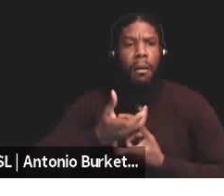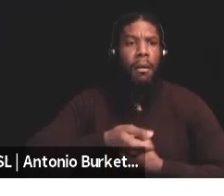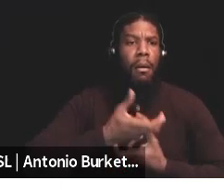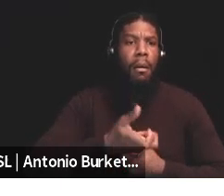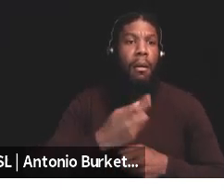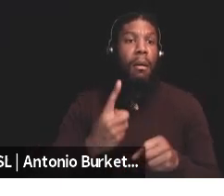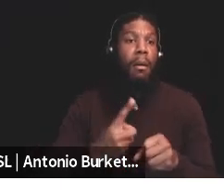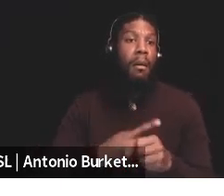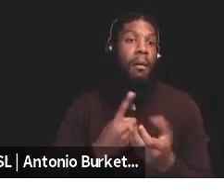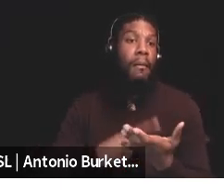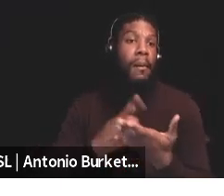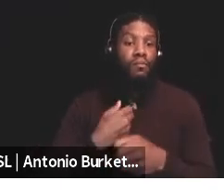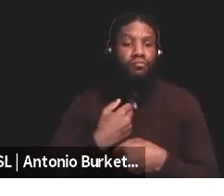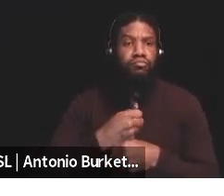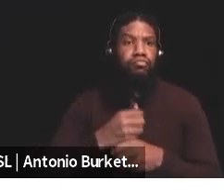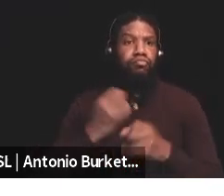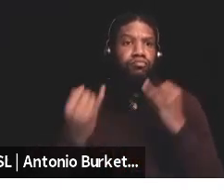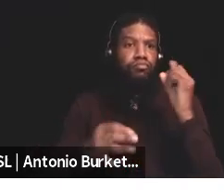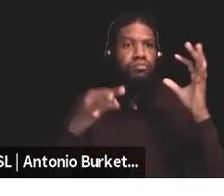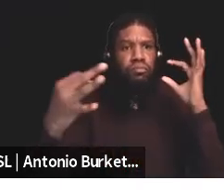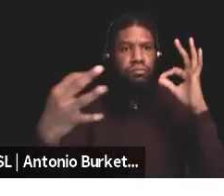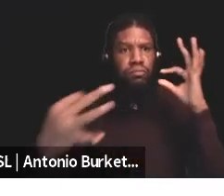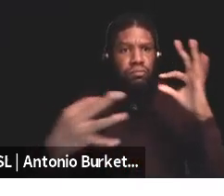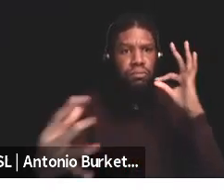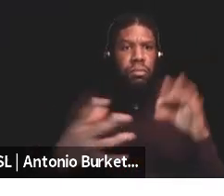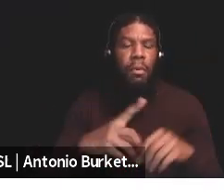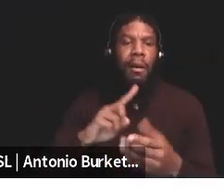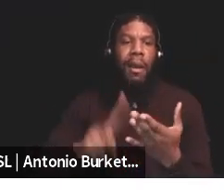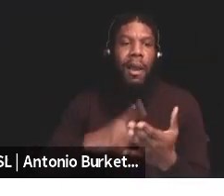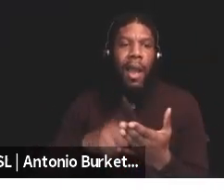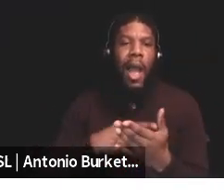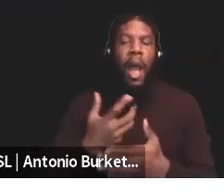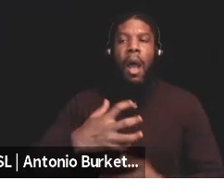sometimes we're just complaining to someone who actually understands what we're talking about.